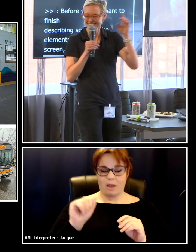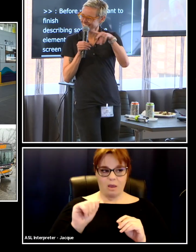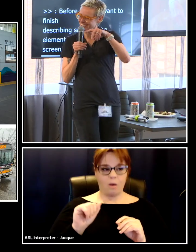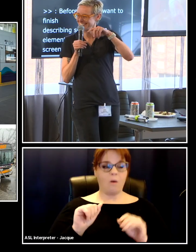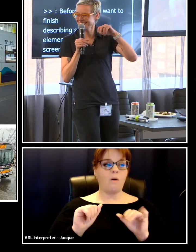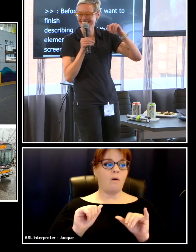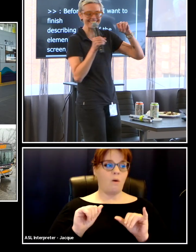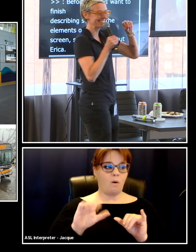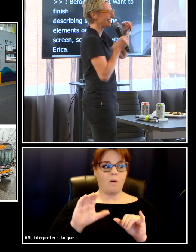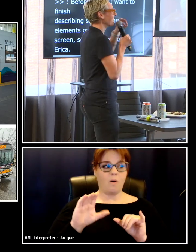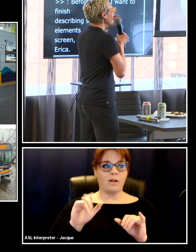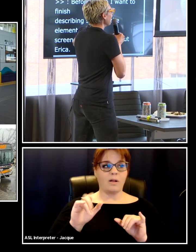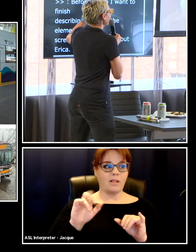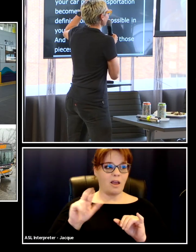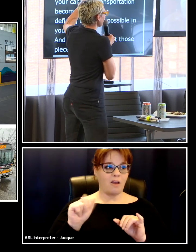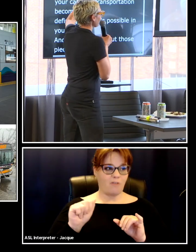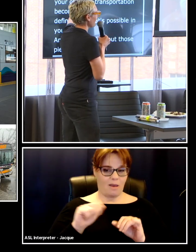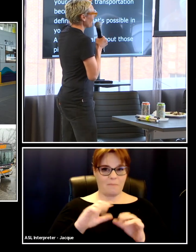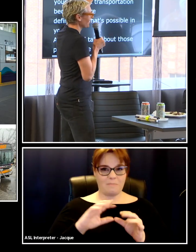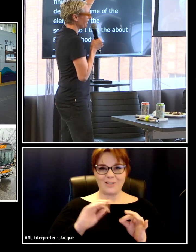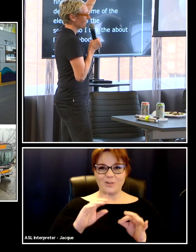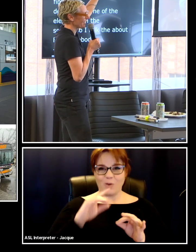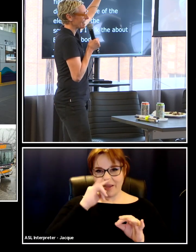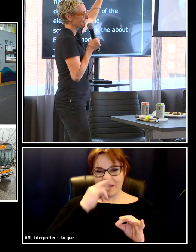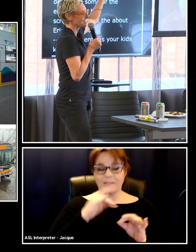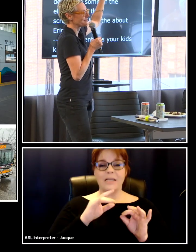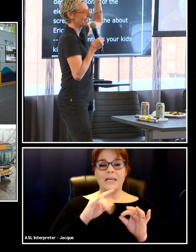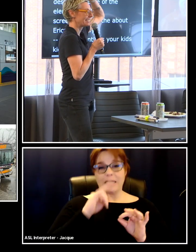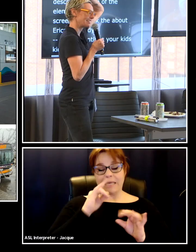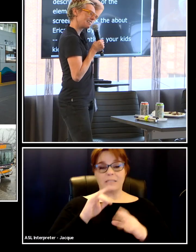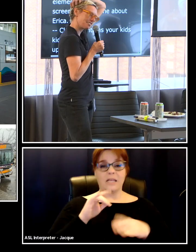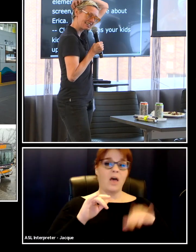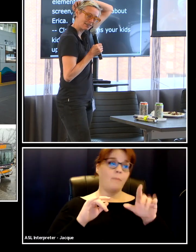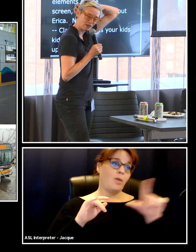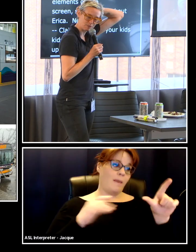Clara mentioned your kids. Um kids on the upper upper left, there's my kid and another kid on our